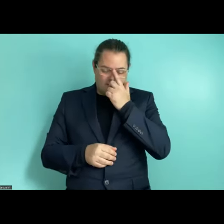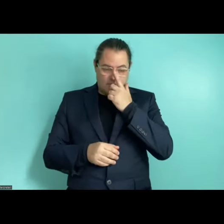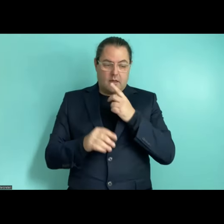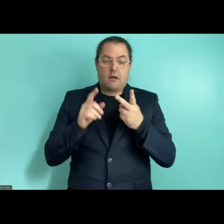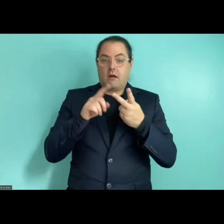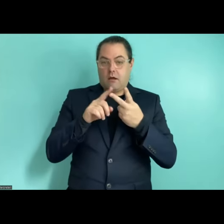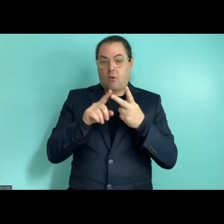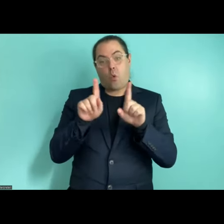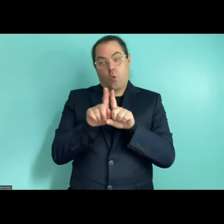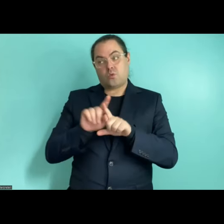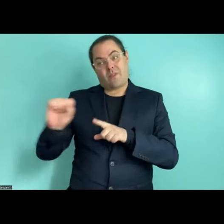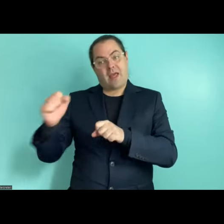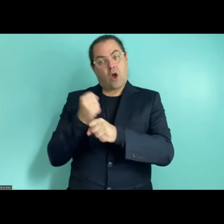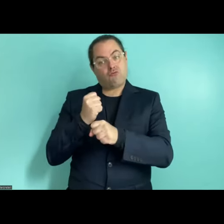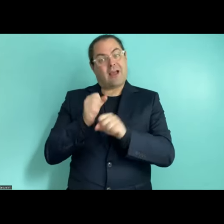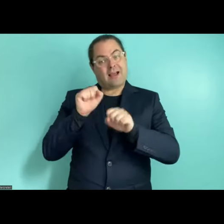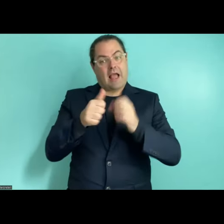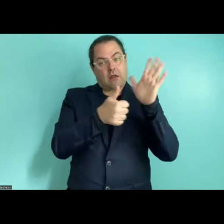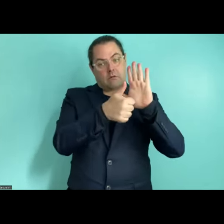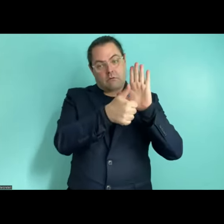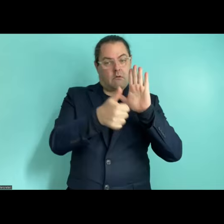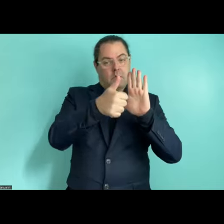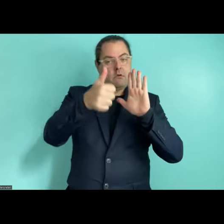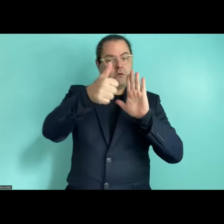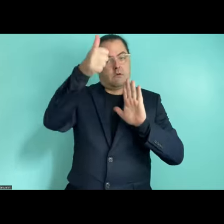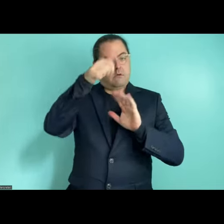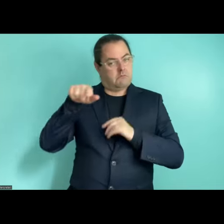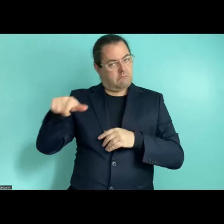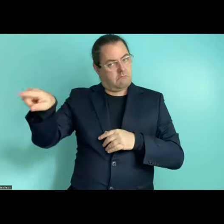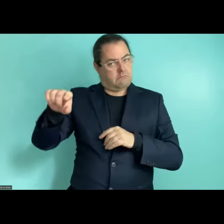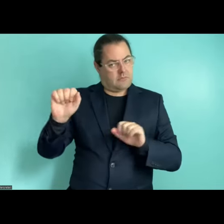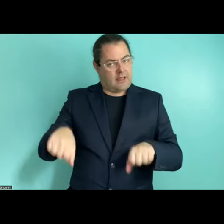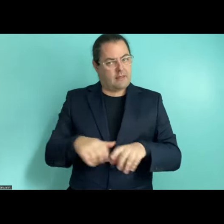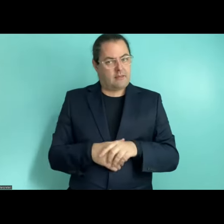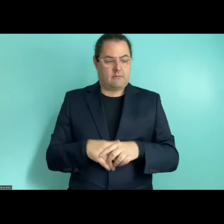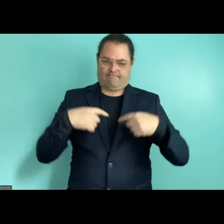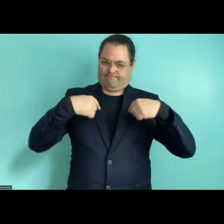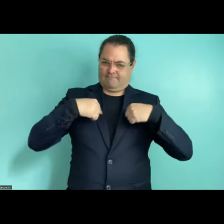opportunities. And for us Accenture, you know, it gives us an opportunity to continually